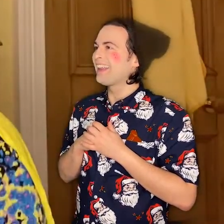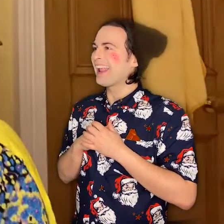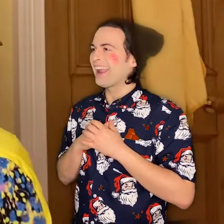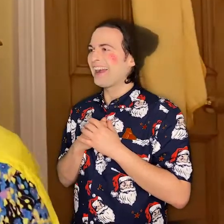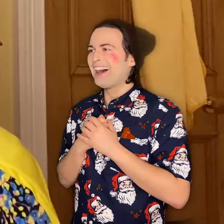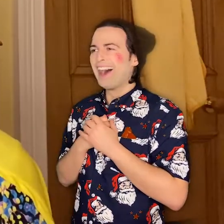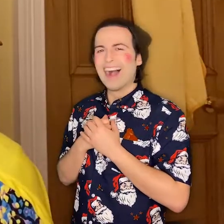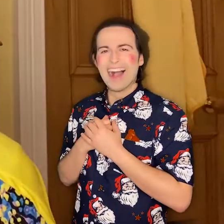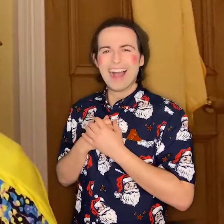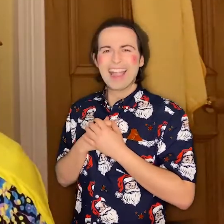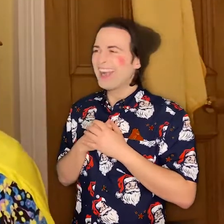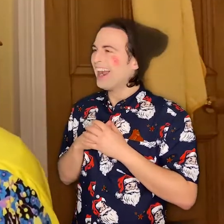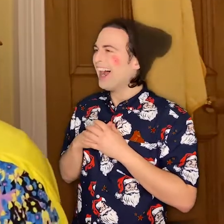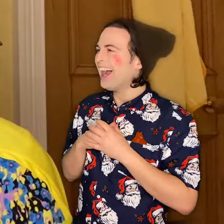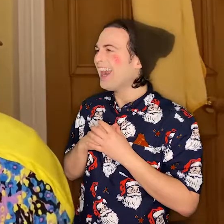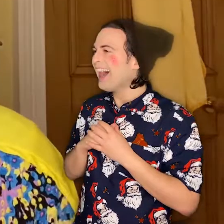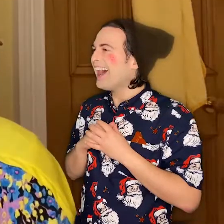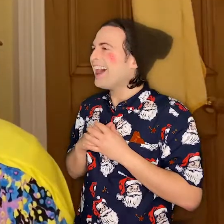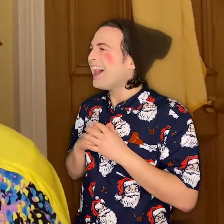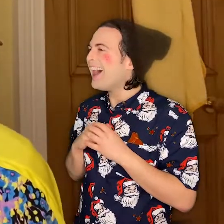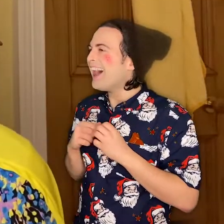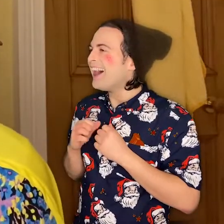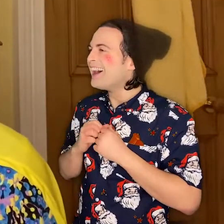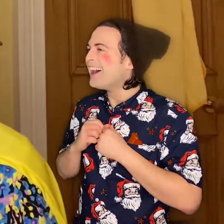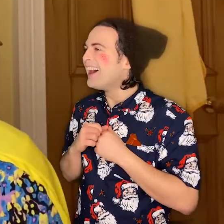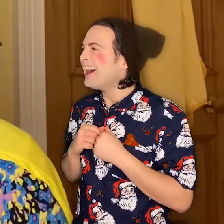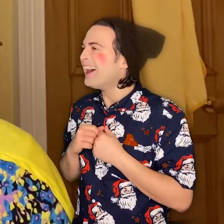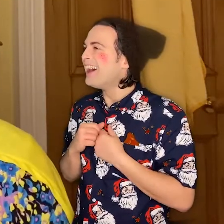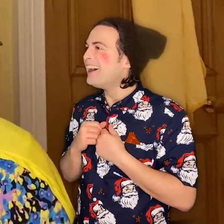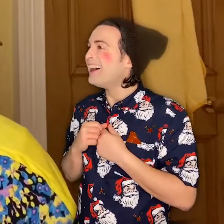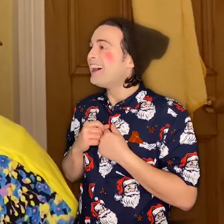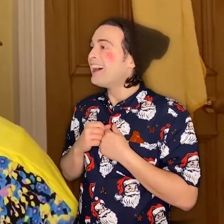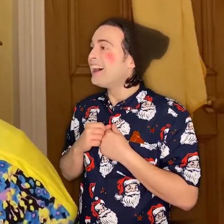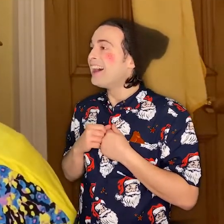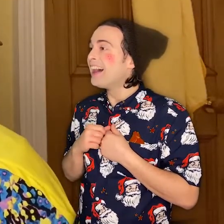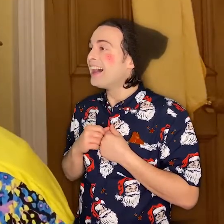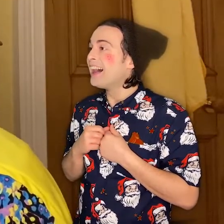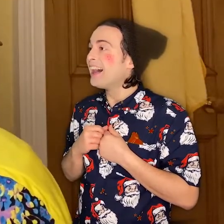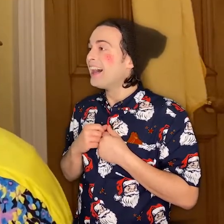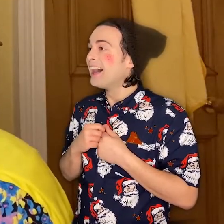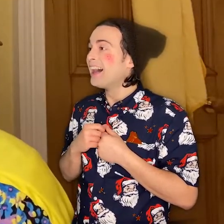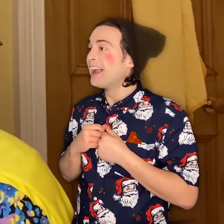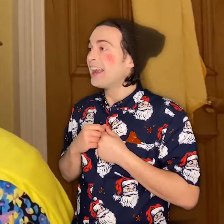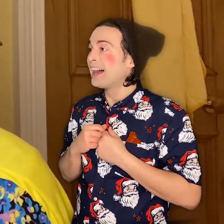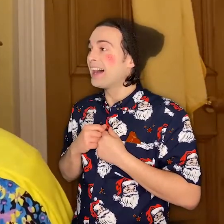Come on, that one deserves a round of SANTA PLAUSE.